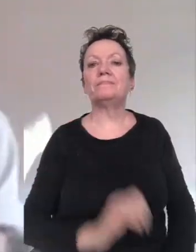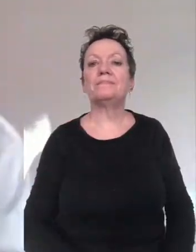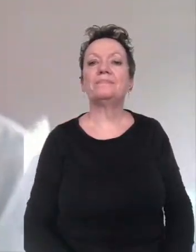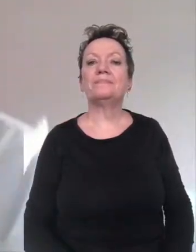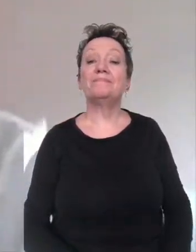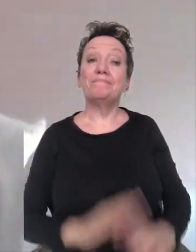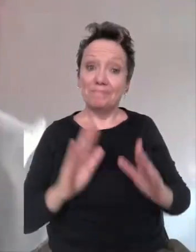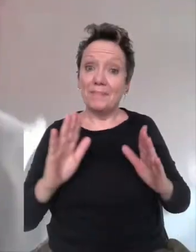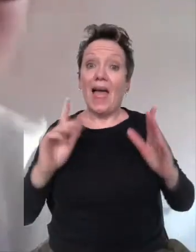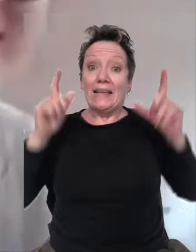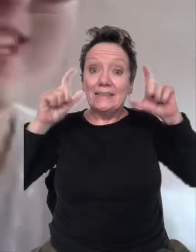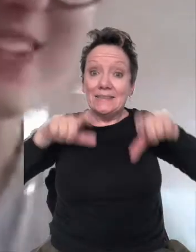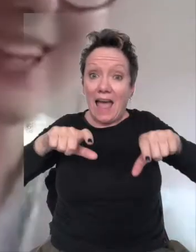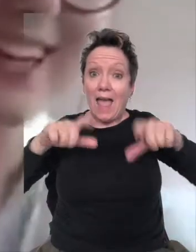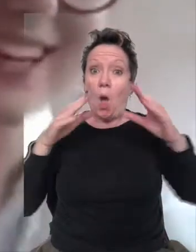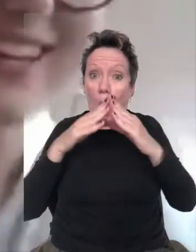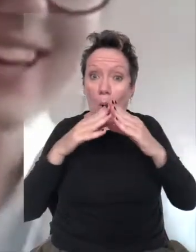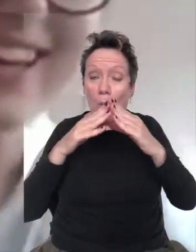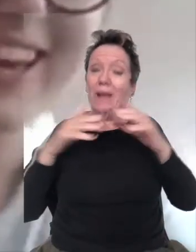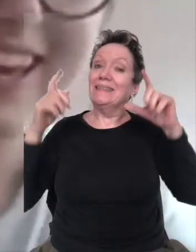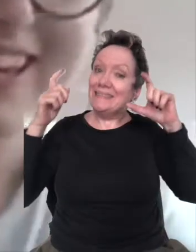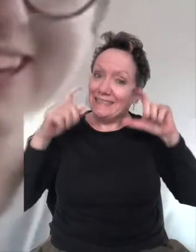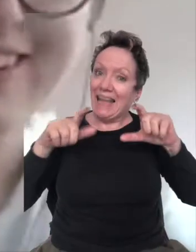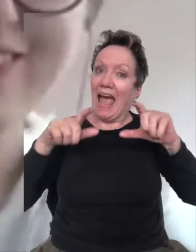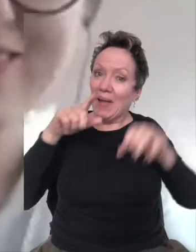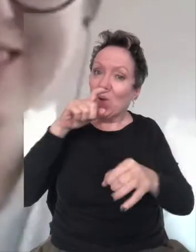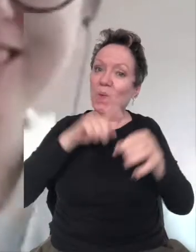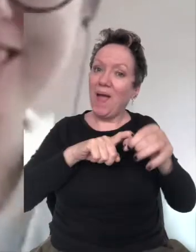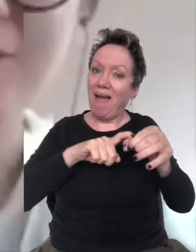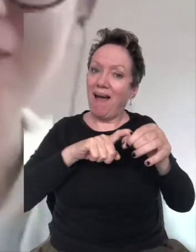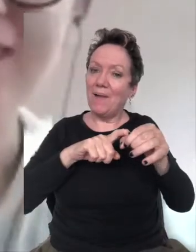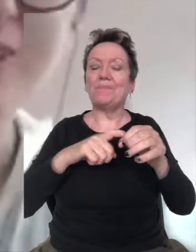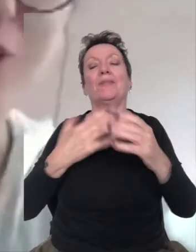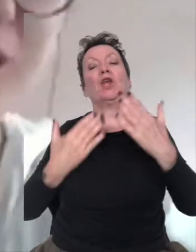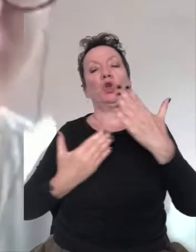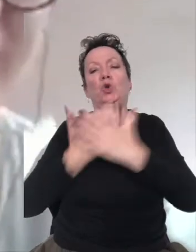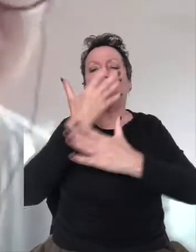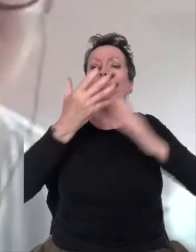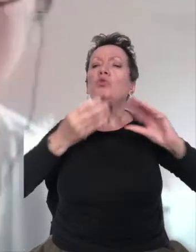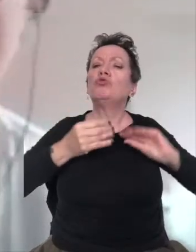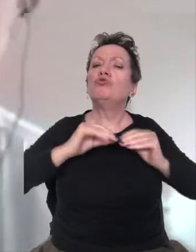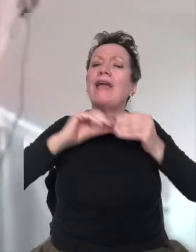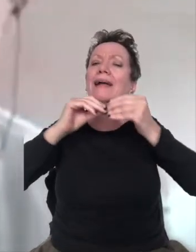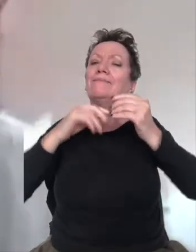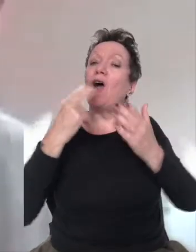Stay home, stay clear, eh, which is my new creative arts project.